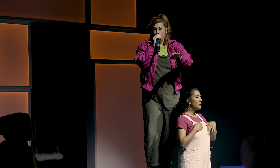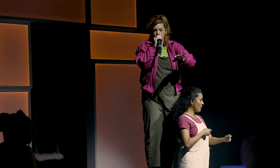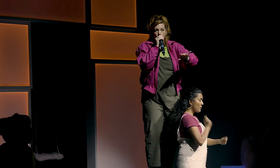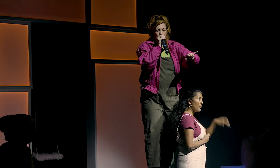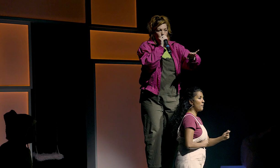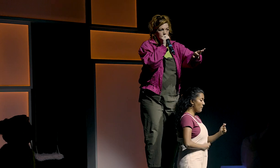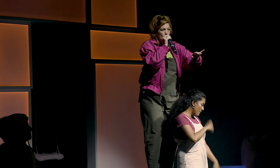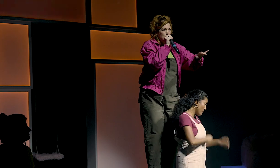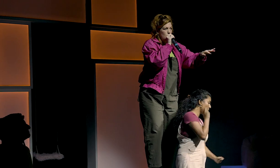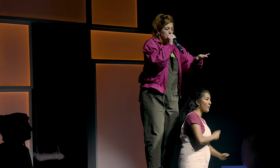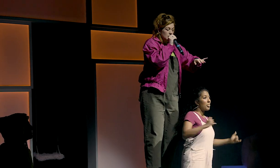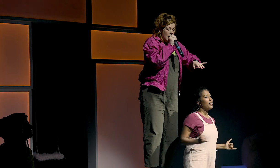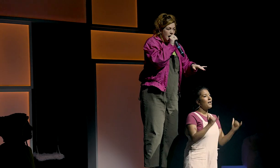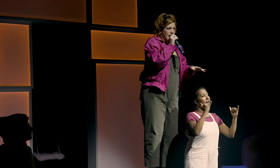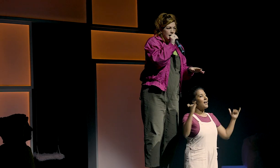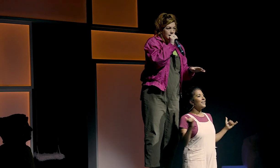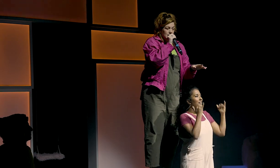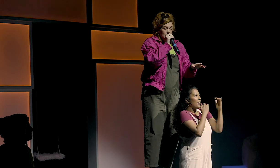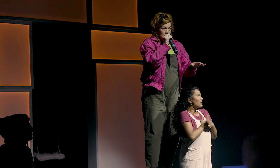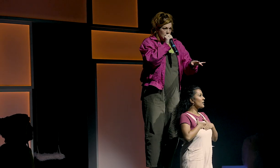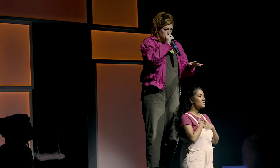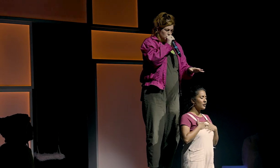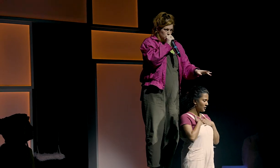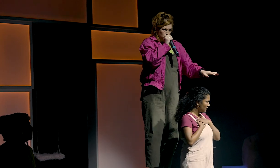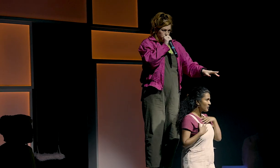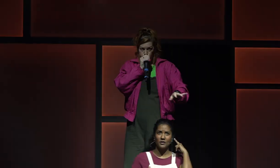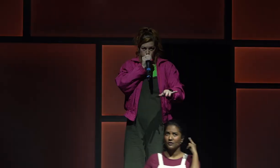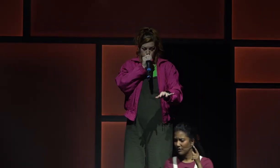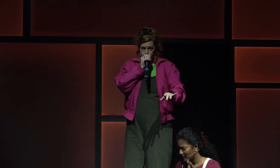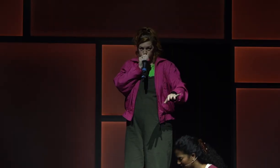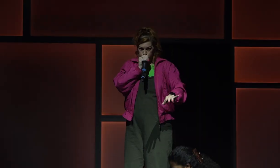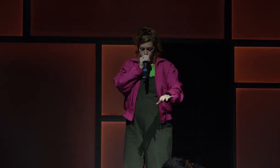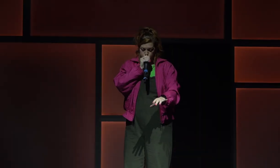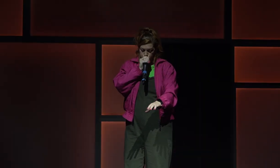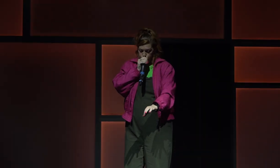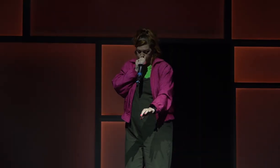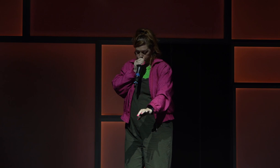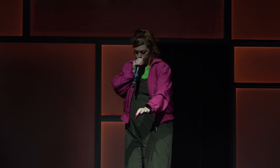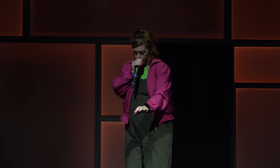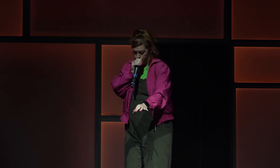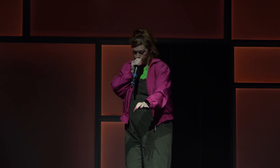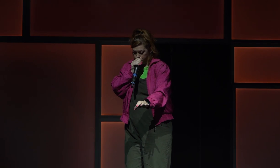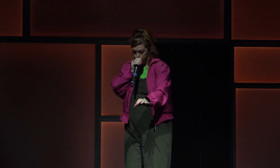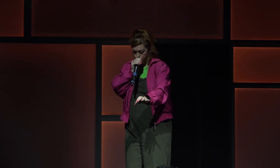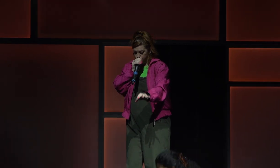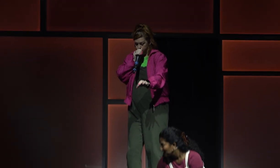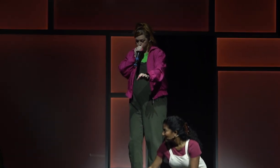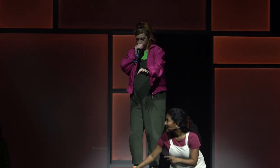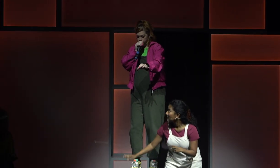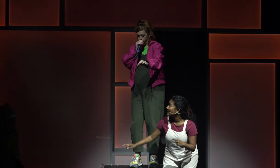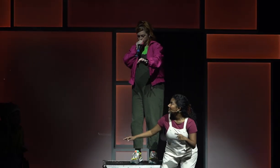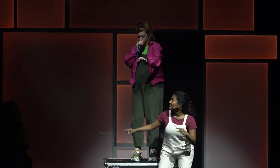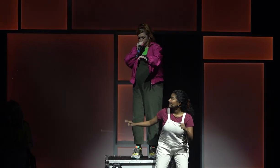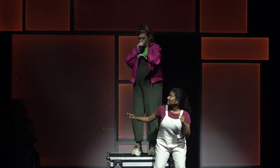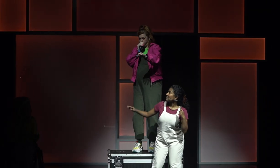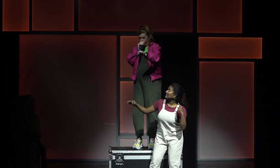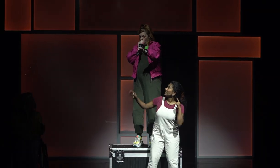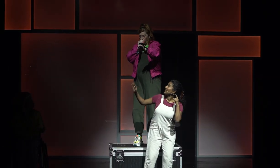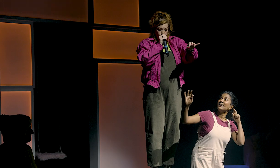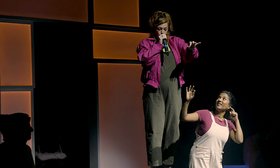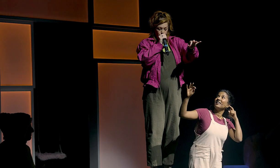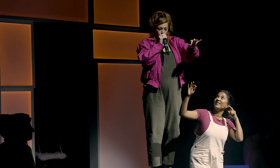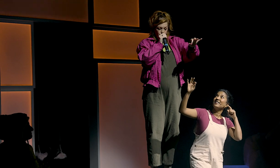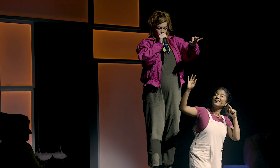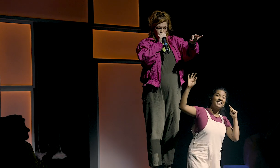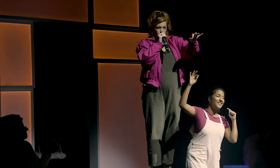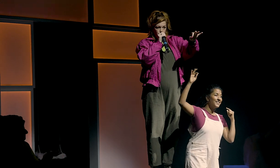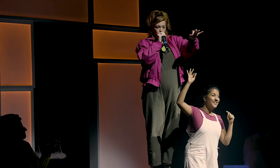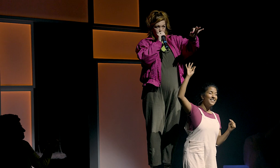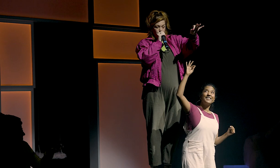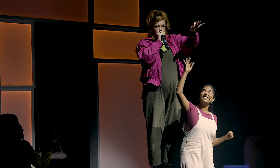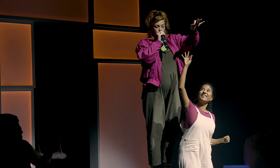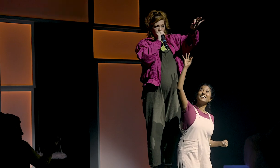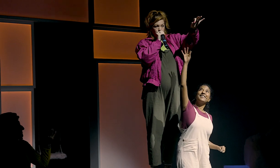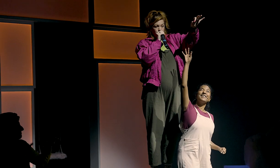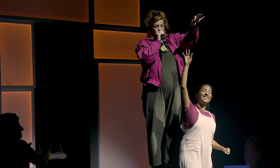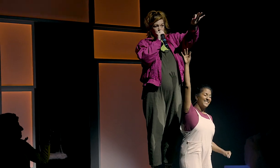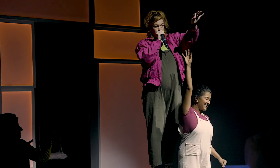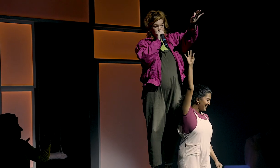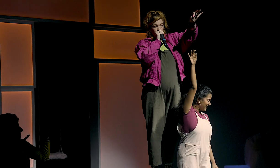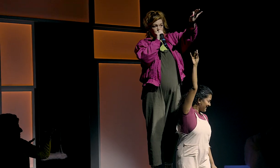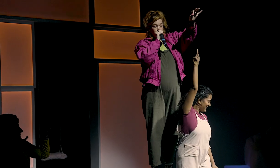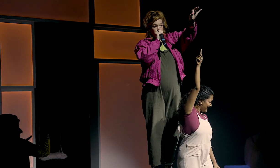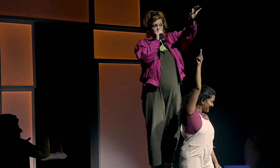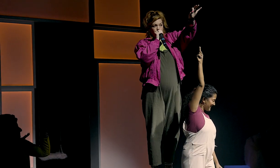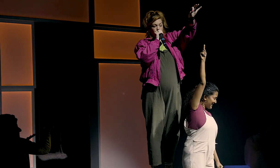[ # GRACE USES HER MOUTH TO MAKE THE NOISE OF A HELICOPTER, LOWERING IN PITCH ]